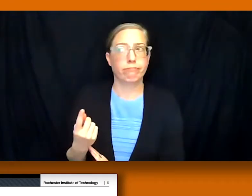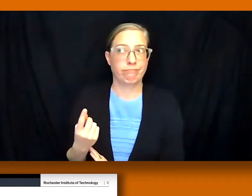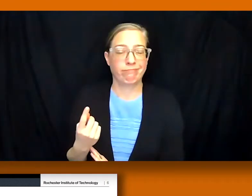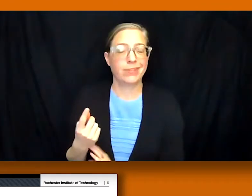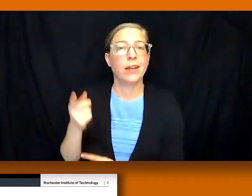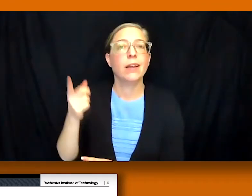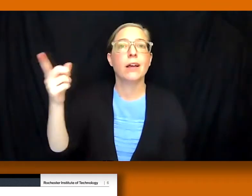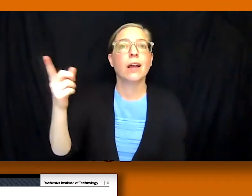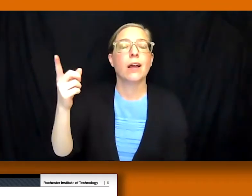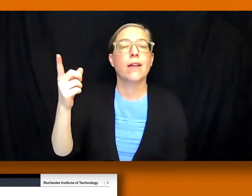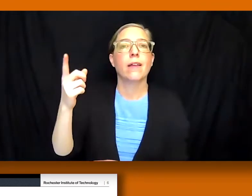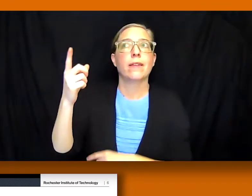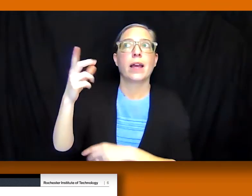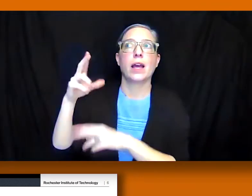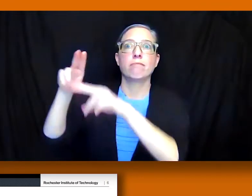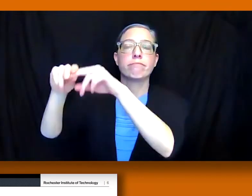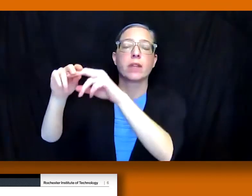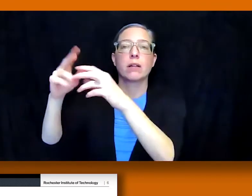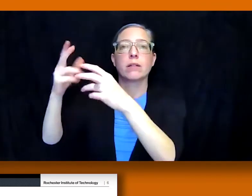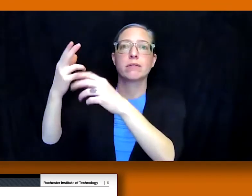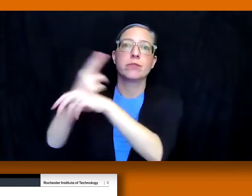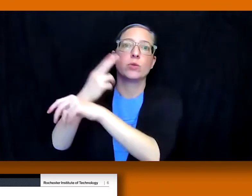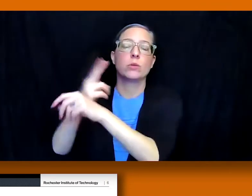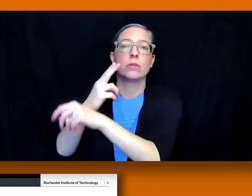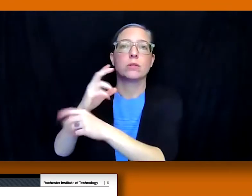or you could do a percentage of time as well.